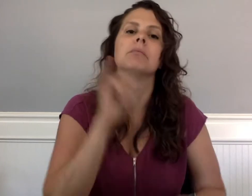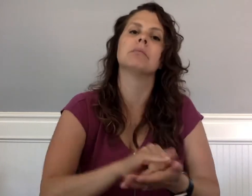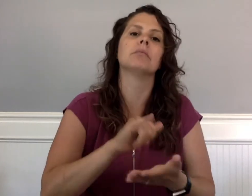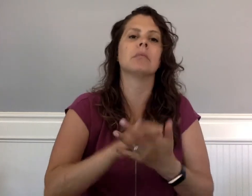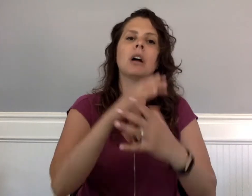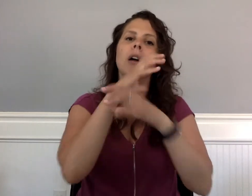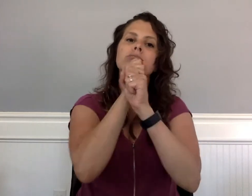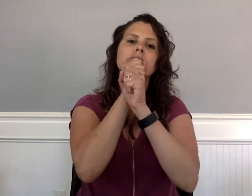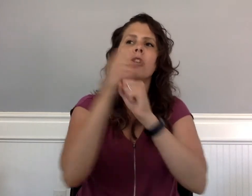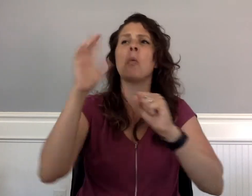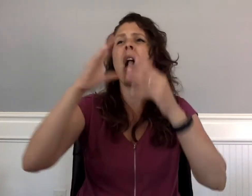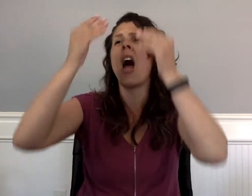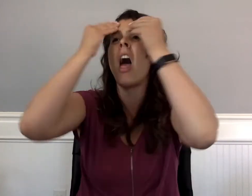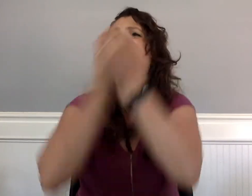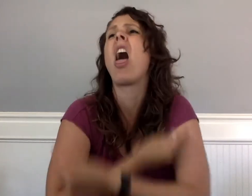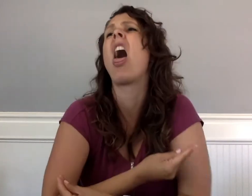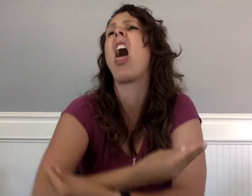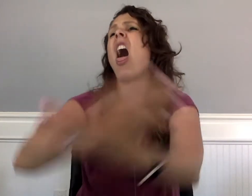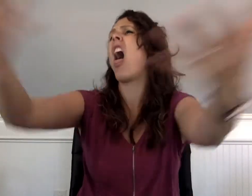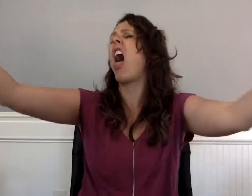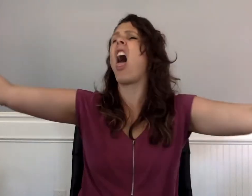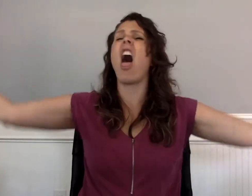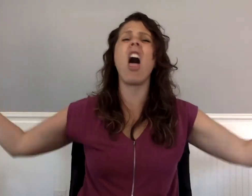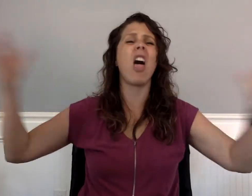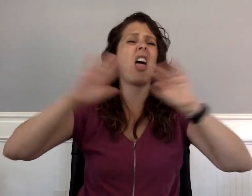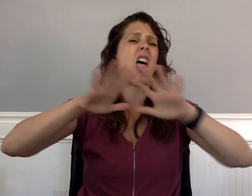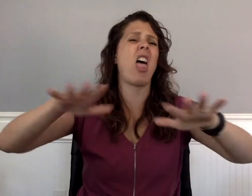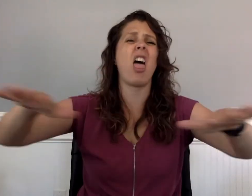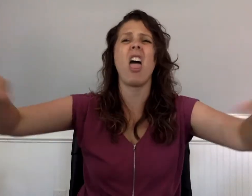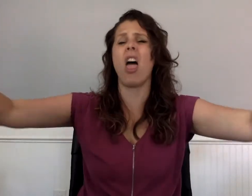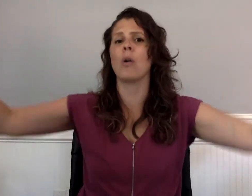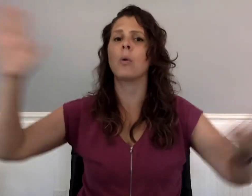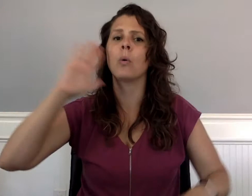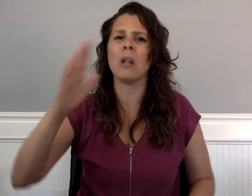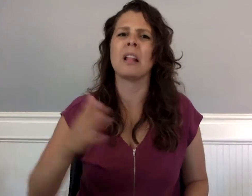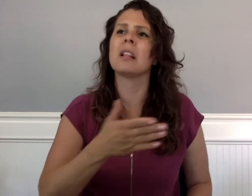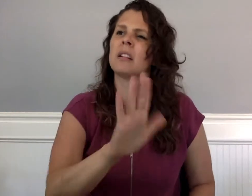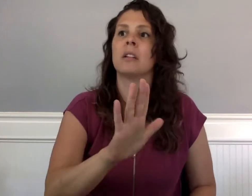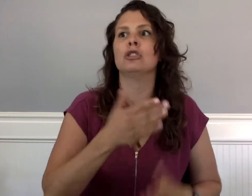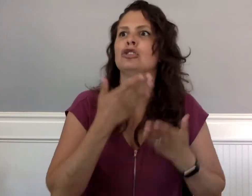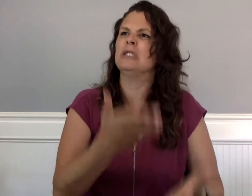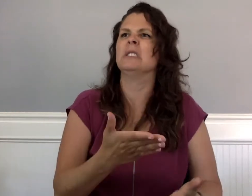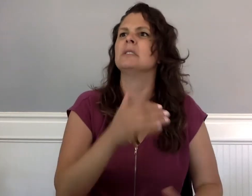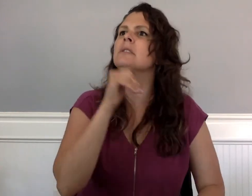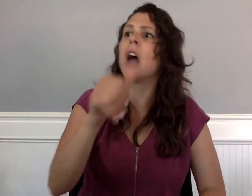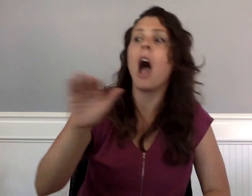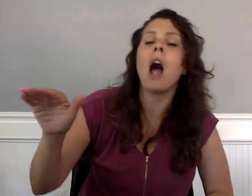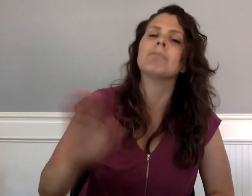Don’t tell her anything unless you want everyone to know.”